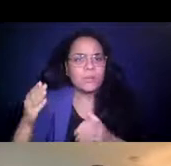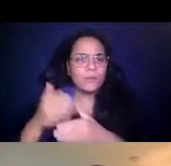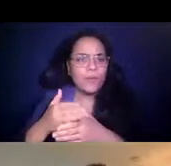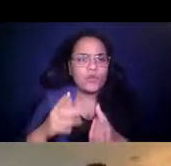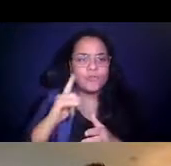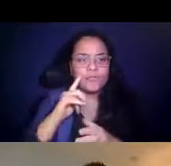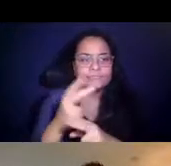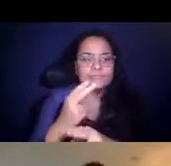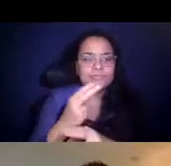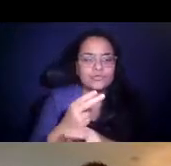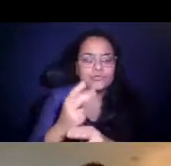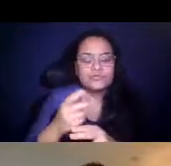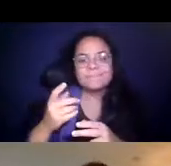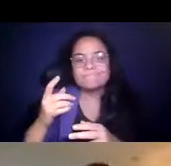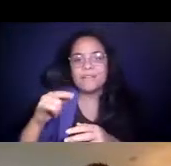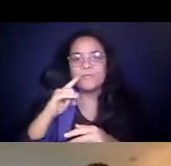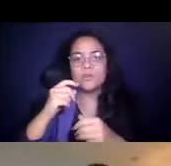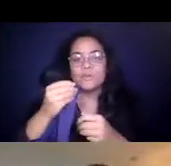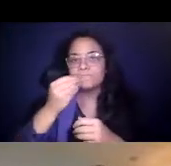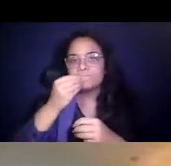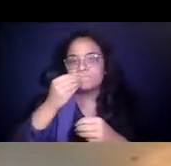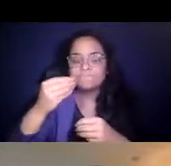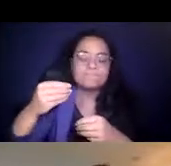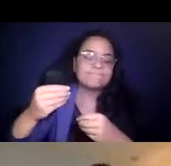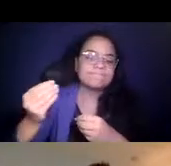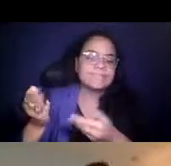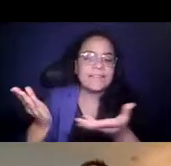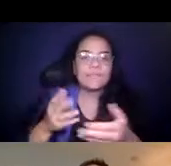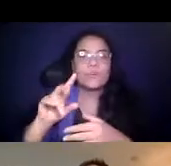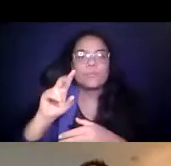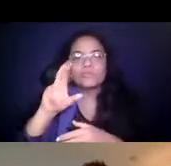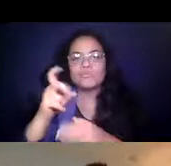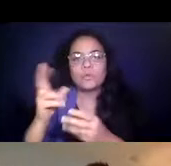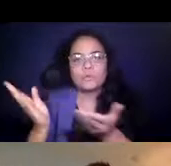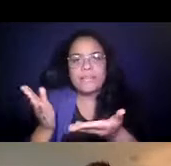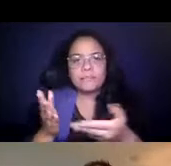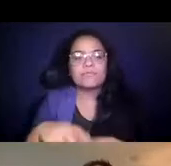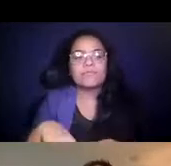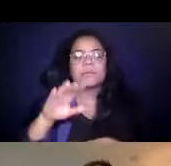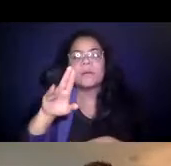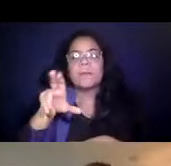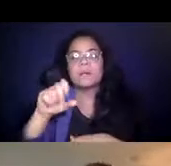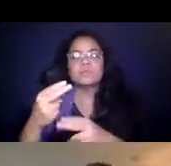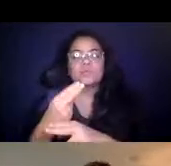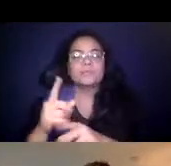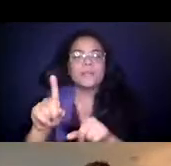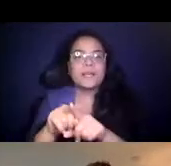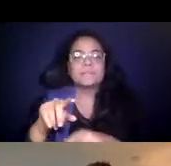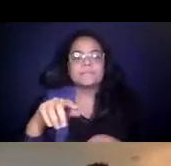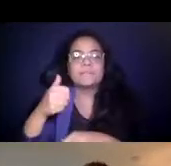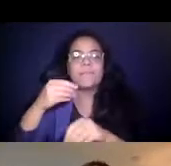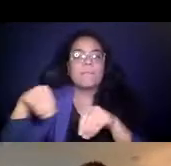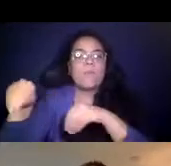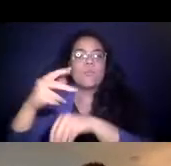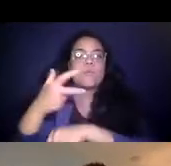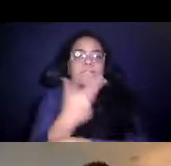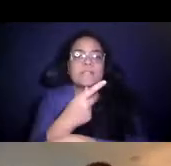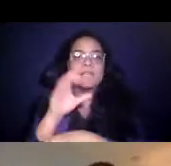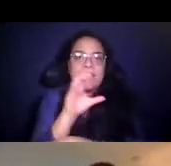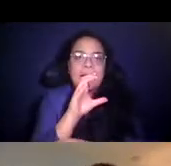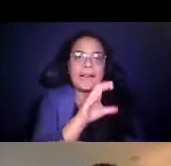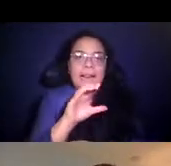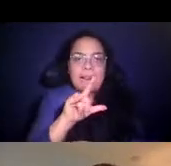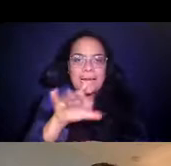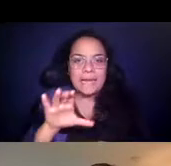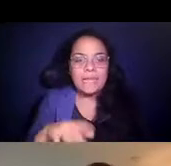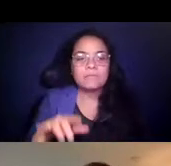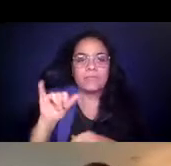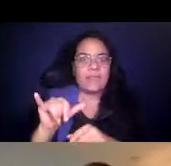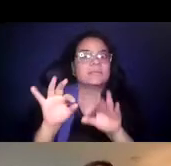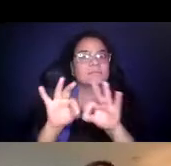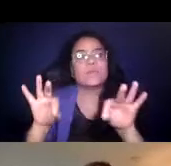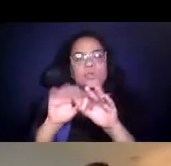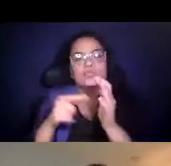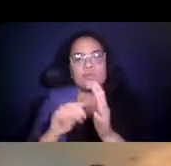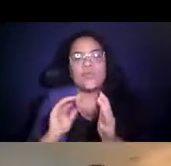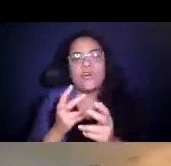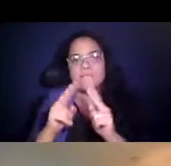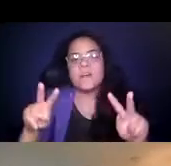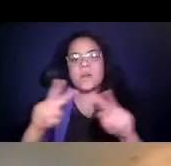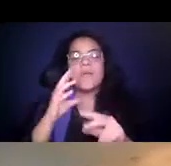14:21:44 And can value.